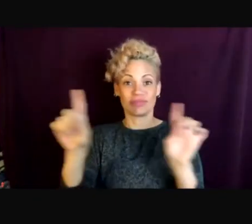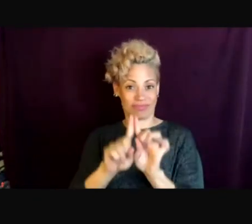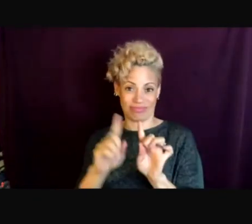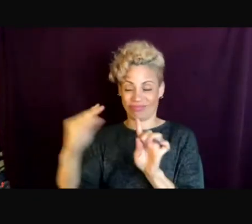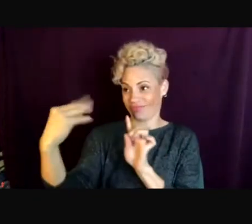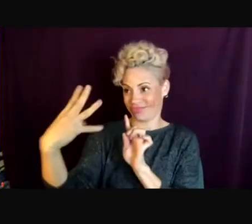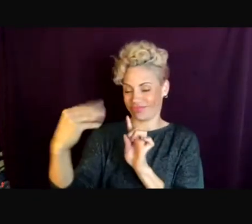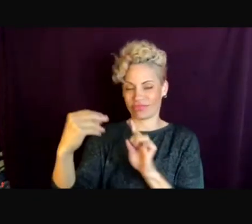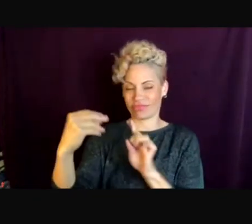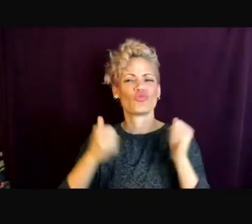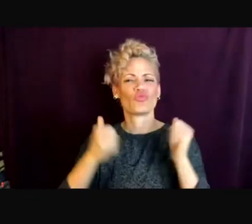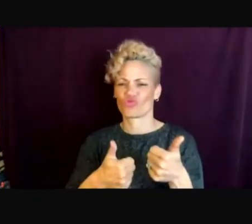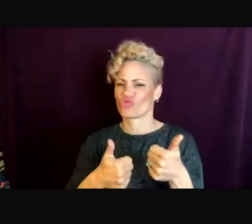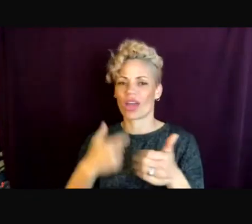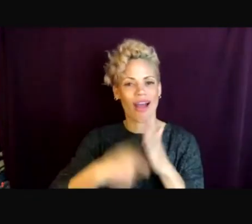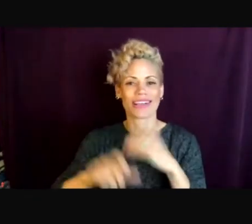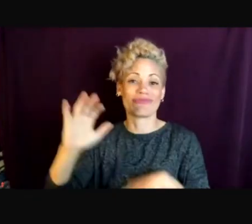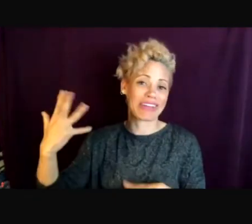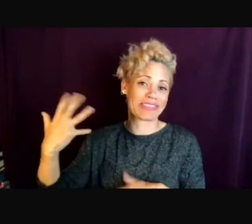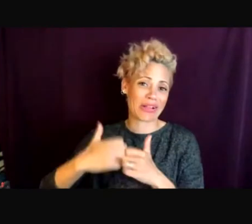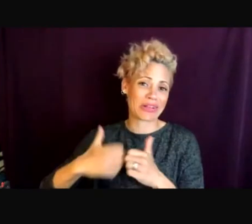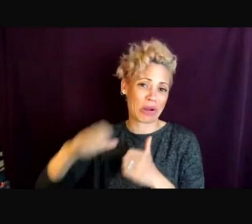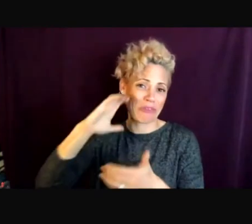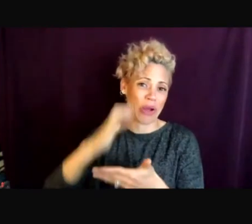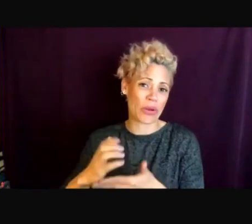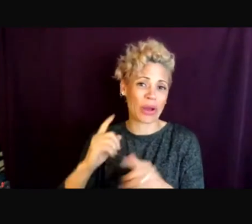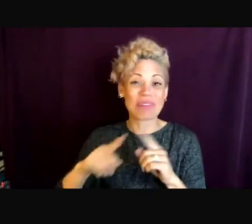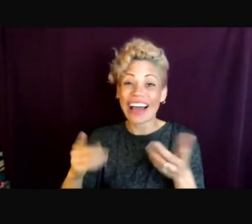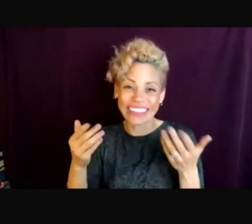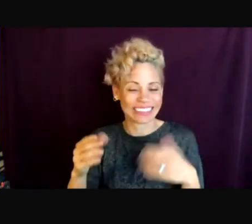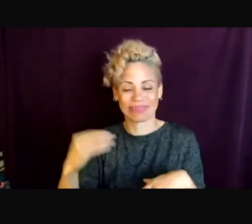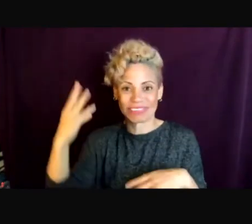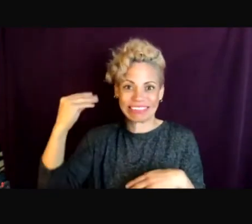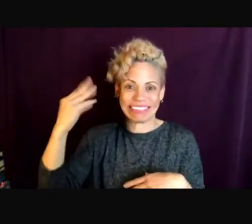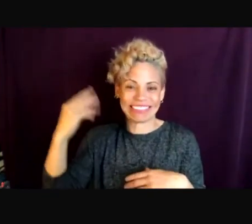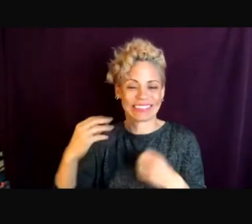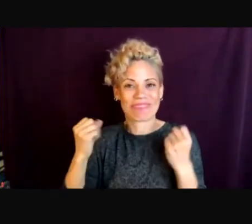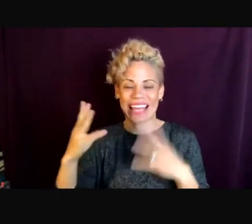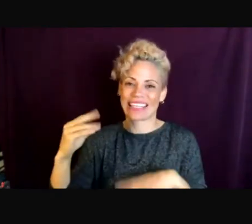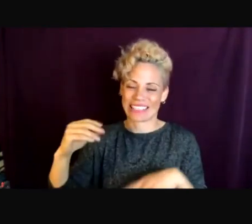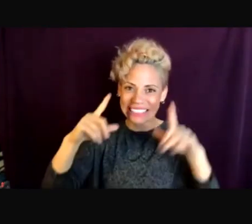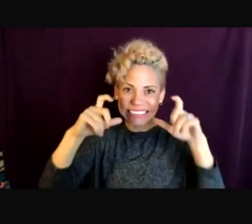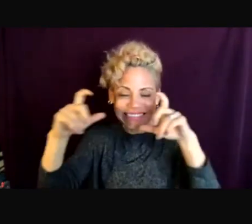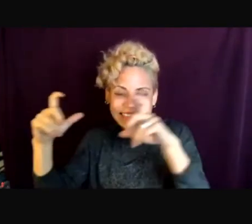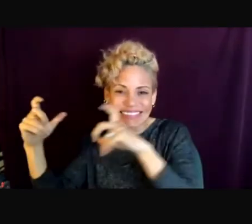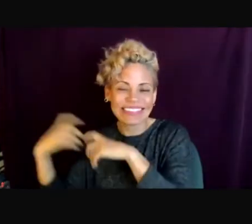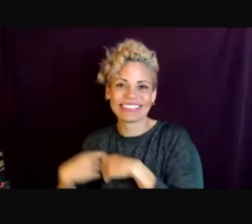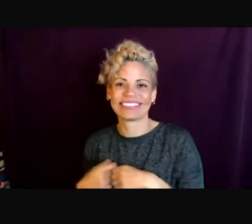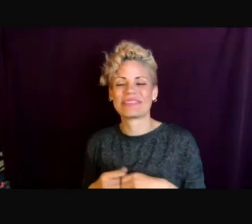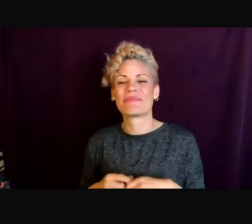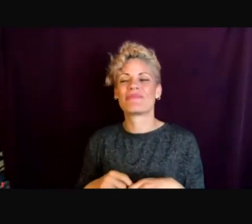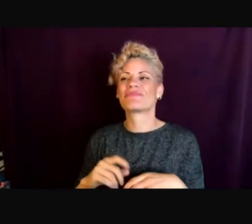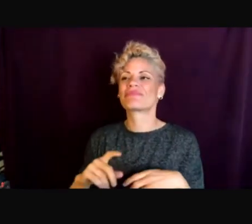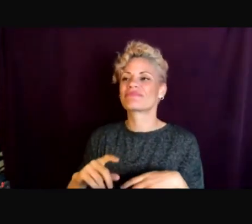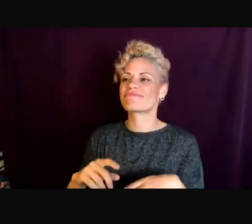Cost us $5 a photo, but we took a lot of them. And then it was time for him to leave.